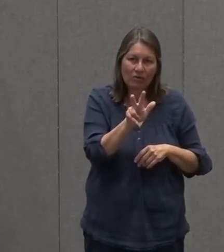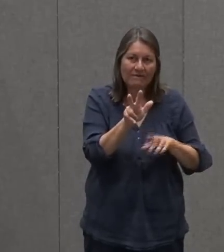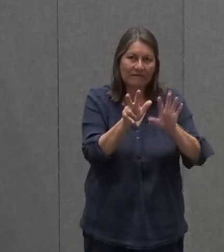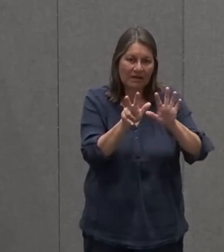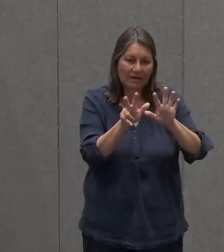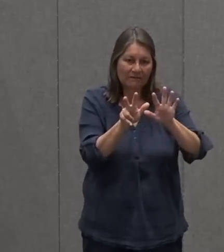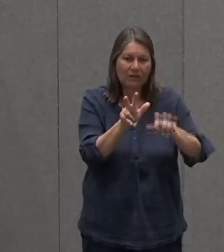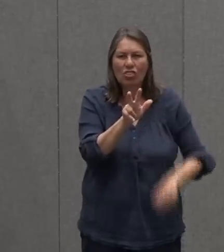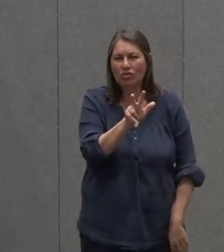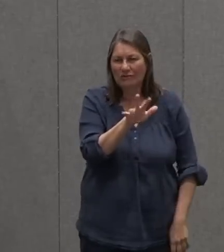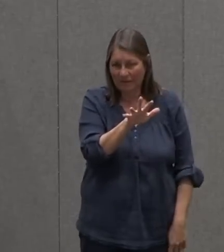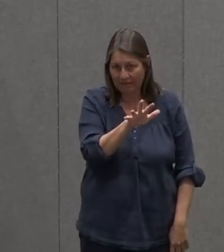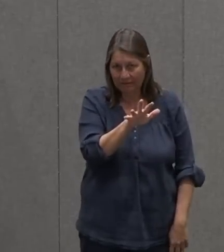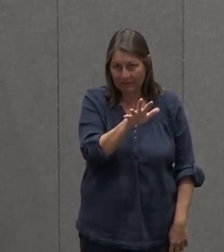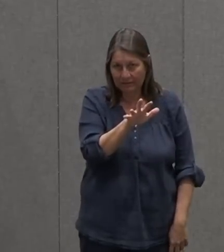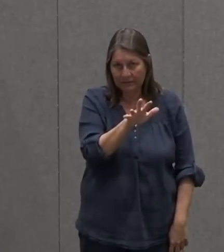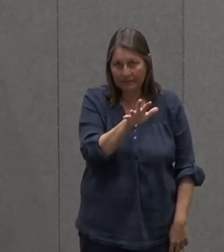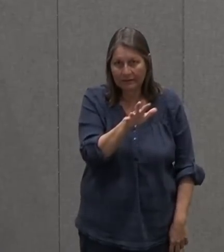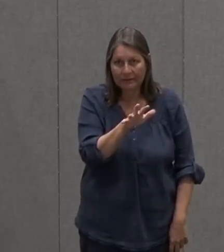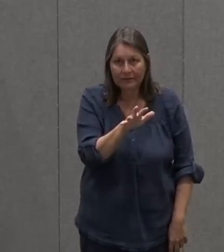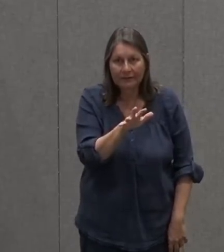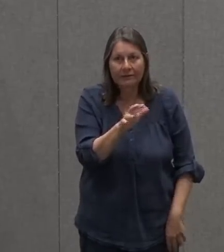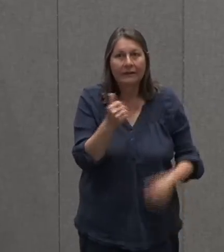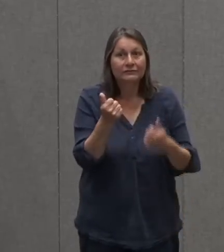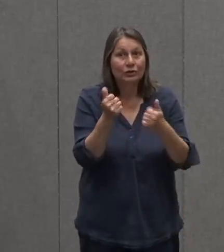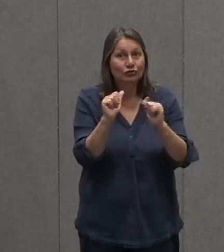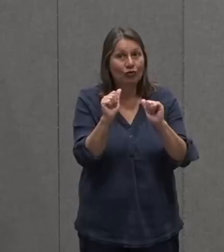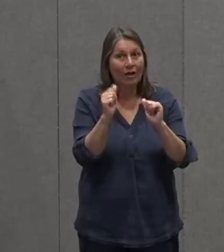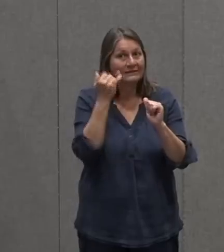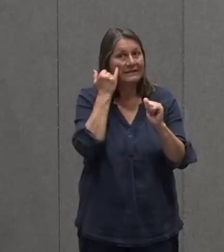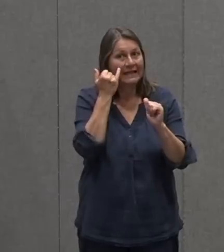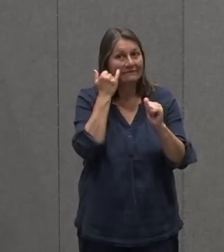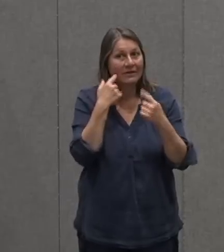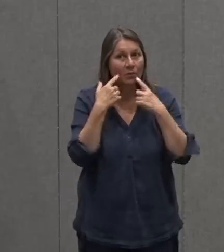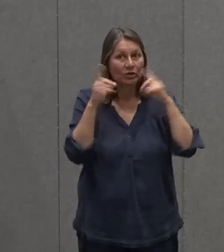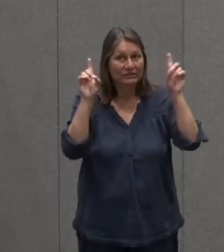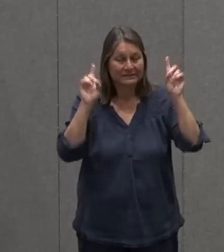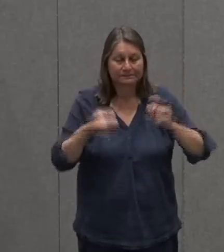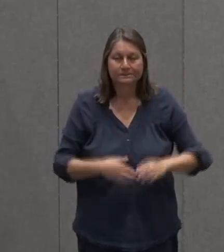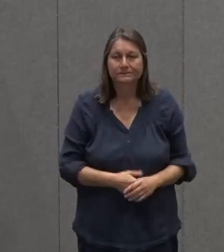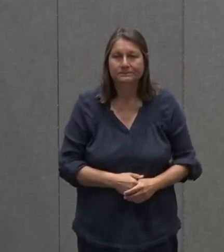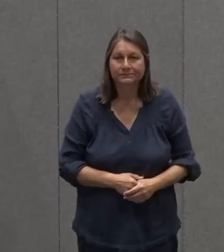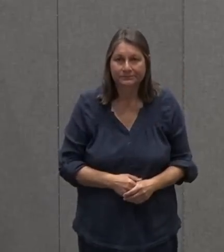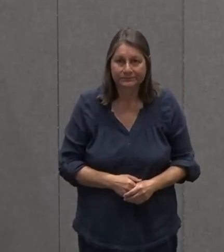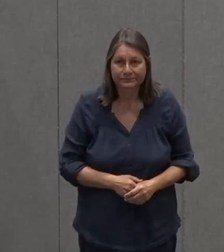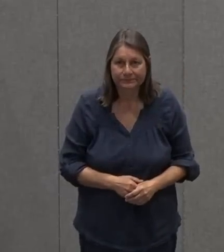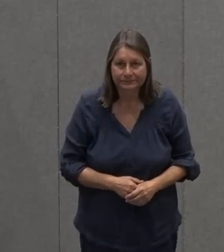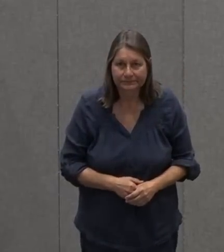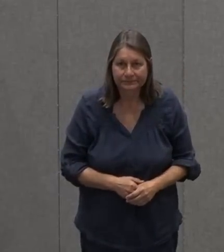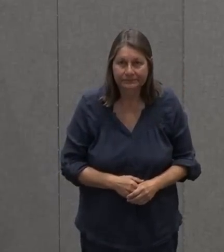So, if we did that, let's see if this works. Hopefully, I have my numbers that are gonna work and work for me because remember,